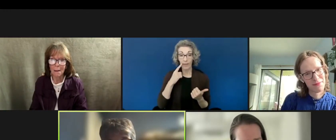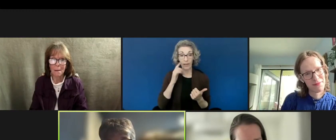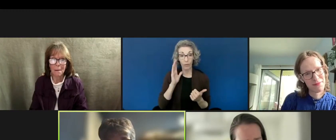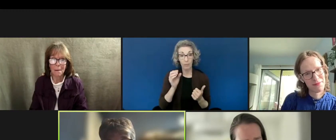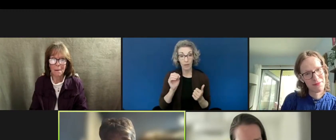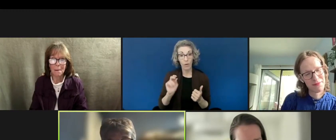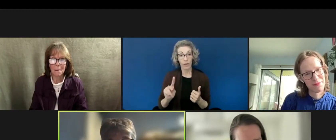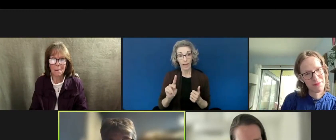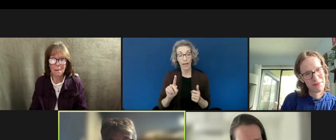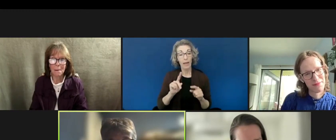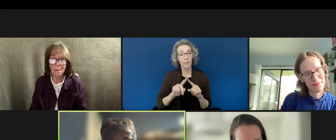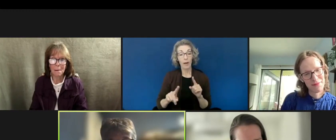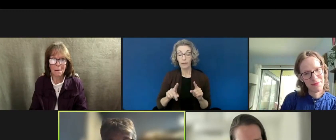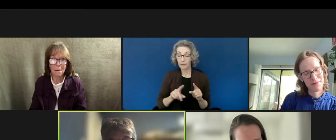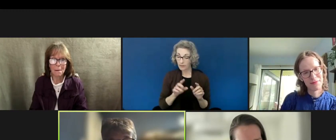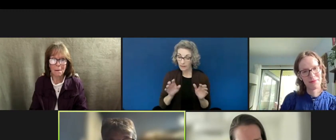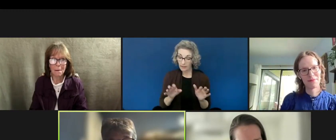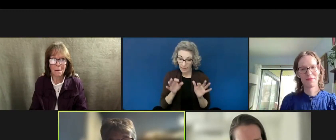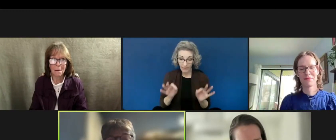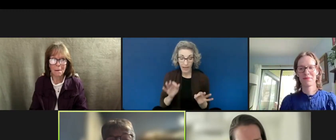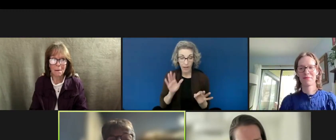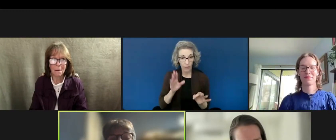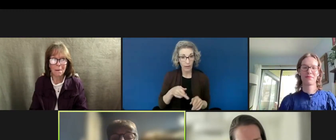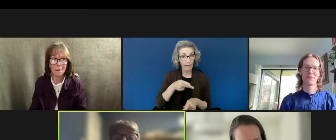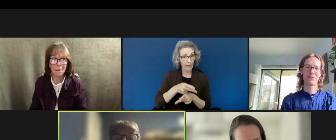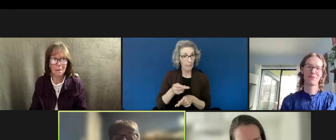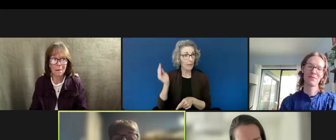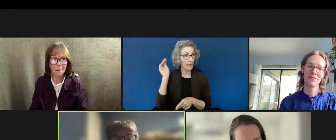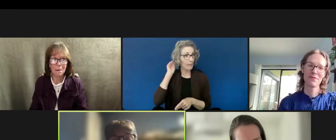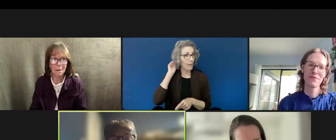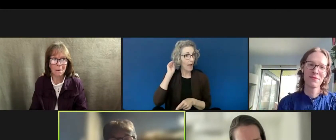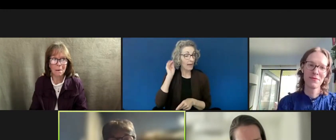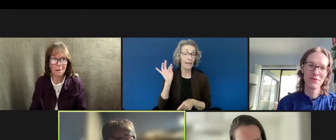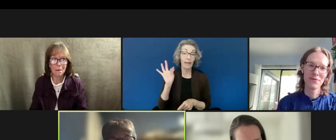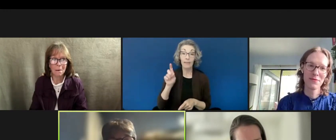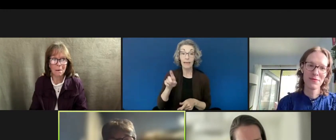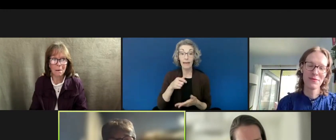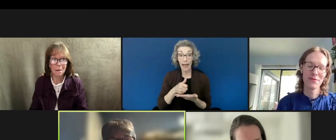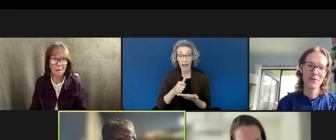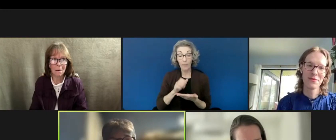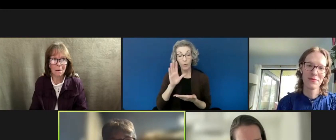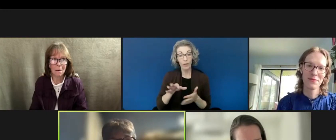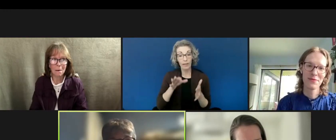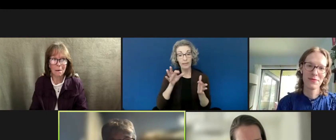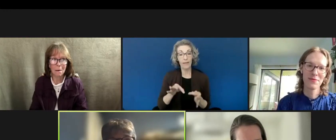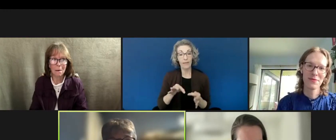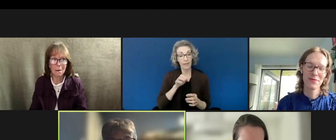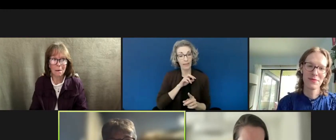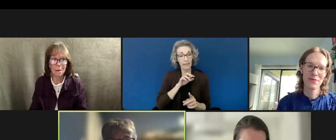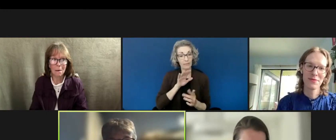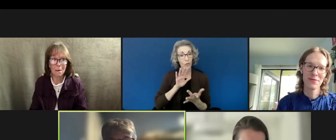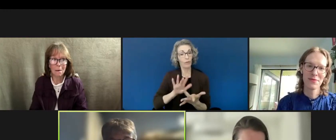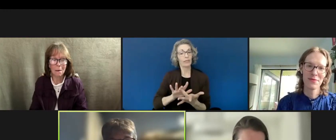But it definitely, I'll keep in mind if I need any help, I will definitely reach out, yeah.